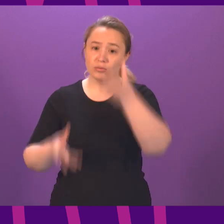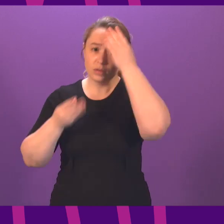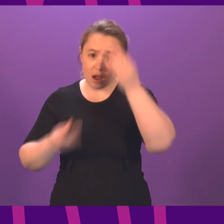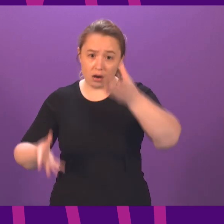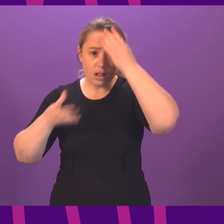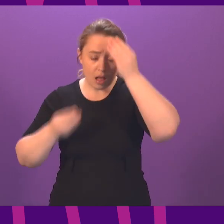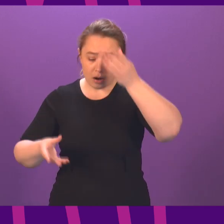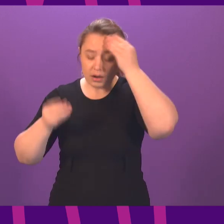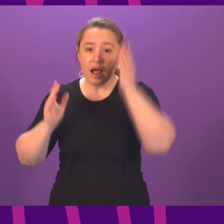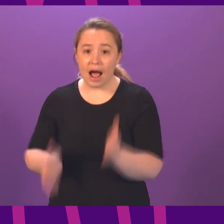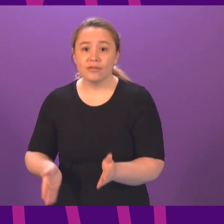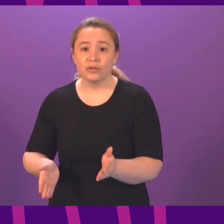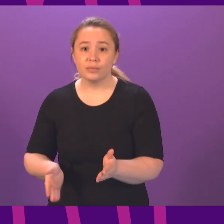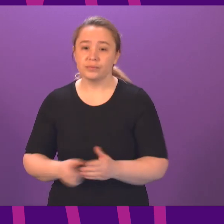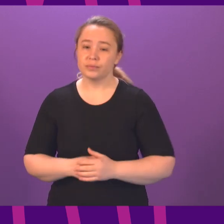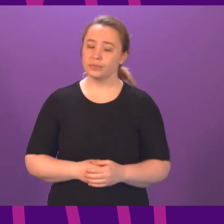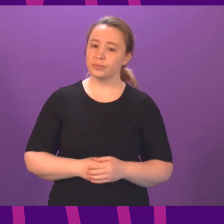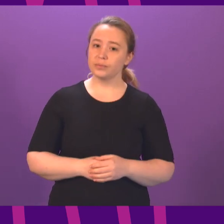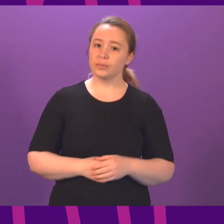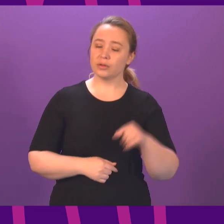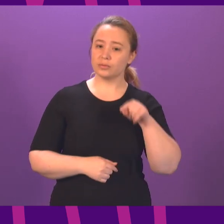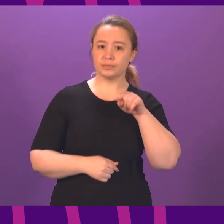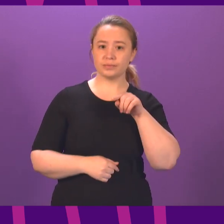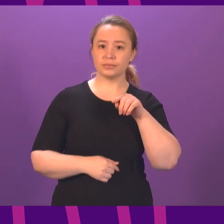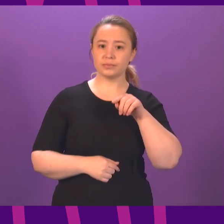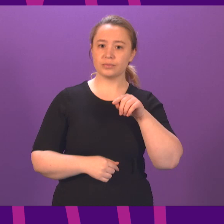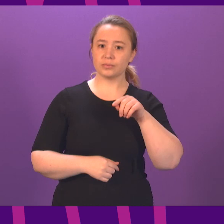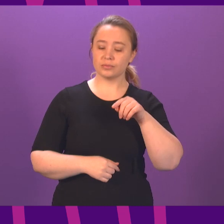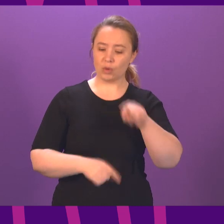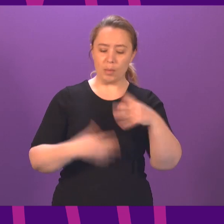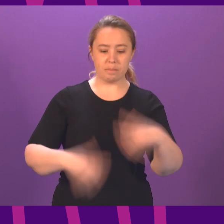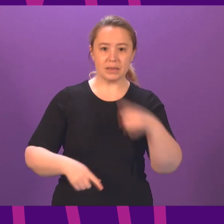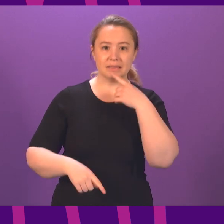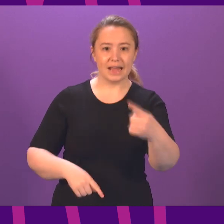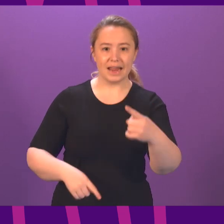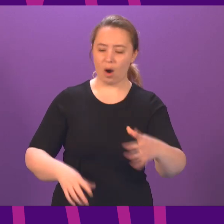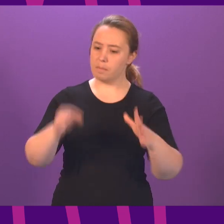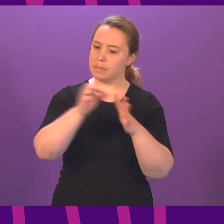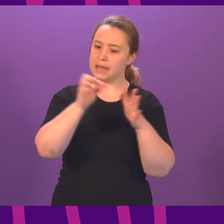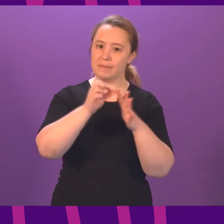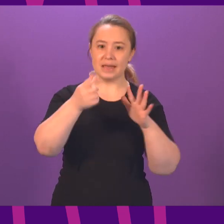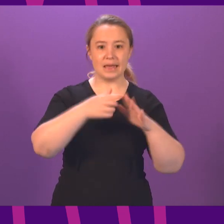true, and it is not borne out by the facts, to say that we were not prepared on PPE, although,